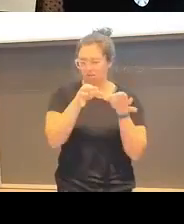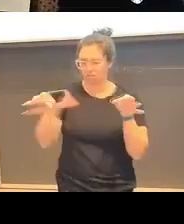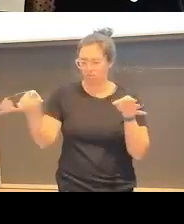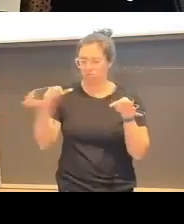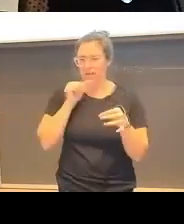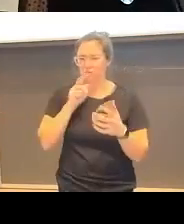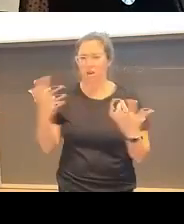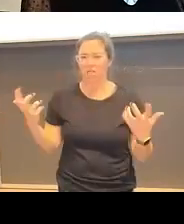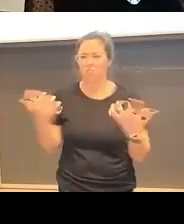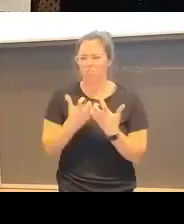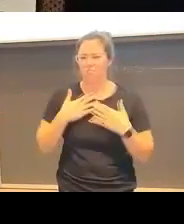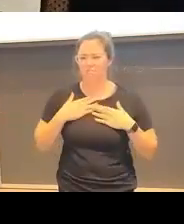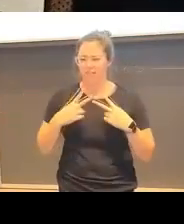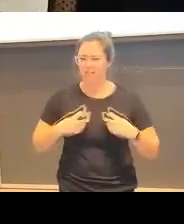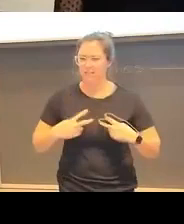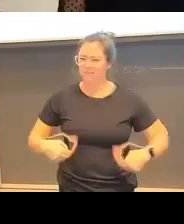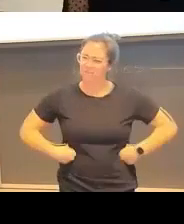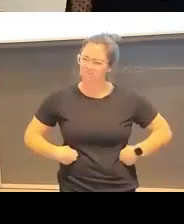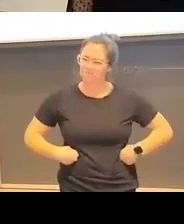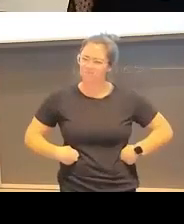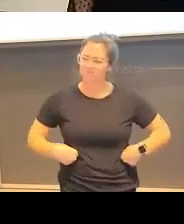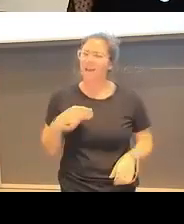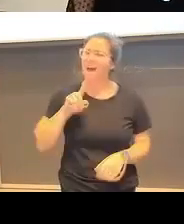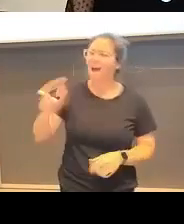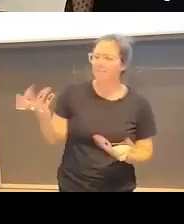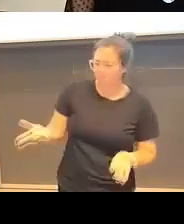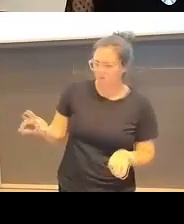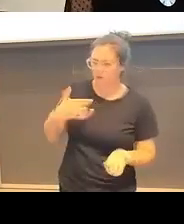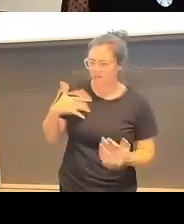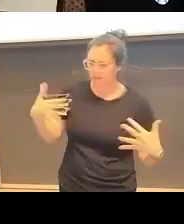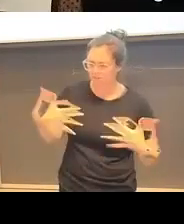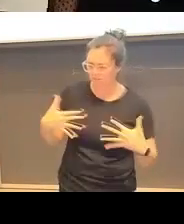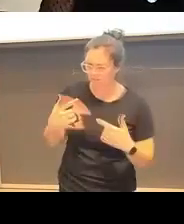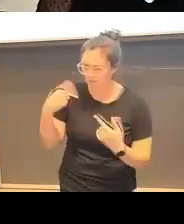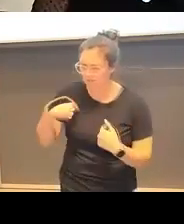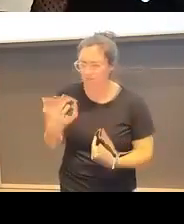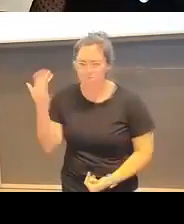my self assessment when I asked what made them say that about me what quickly became apparent